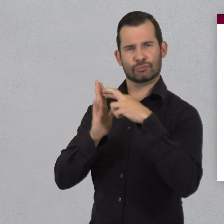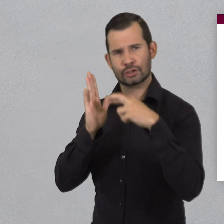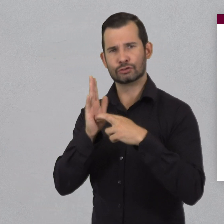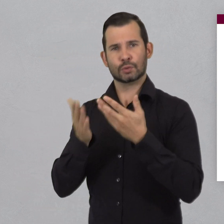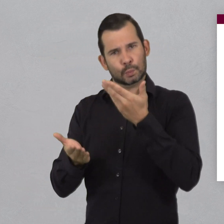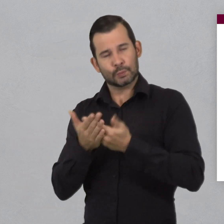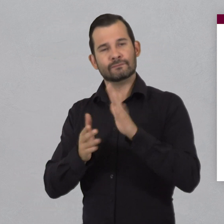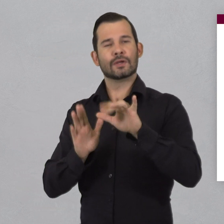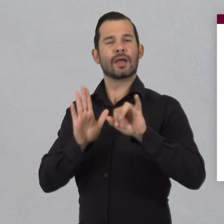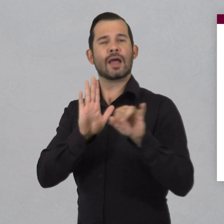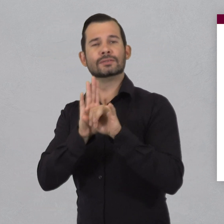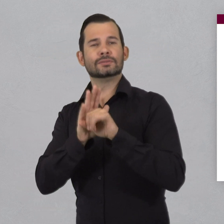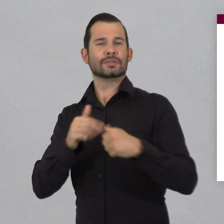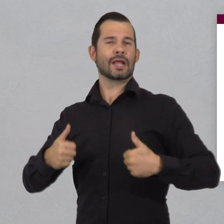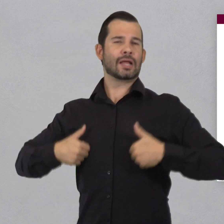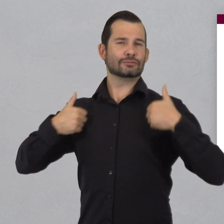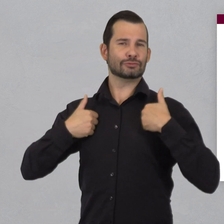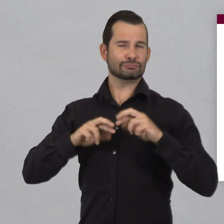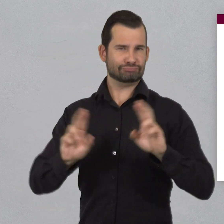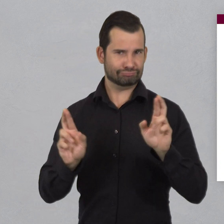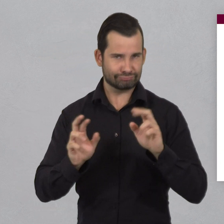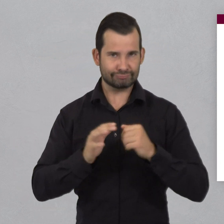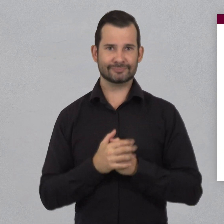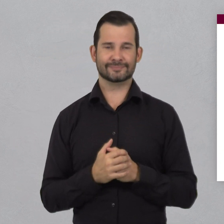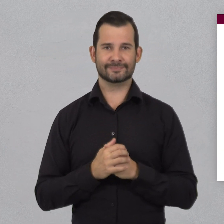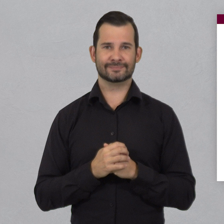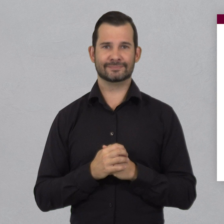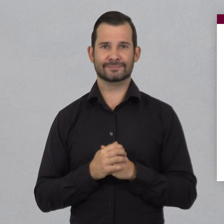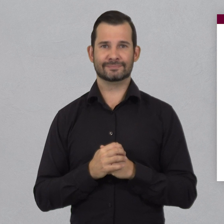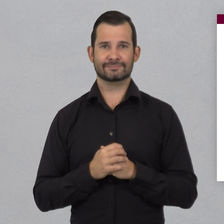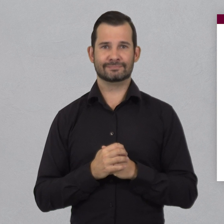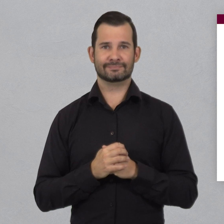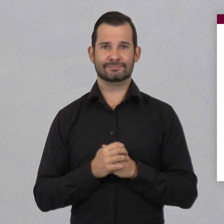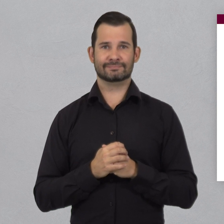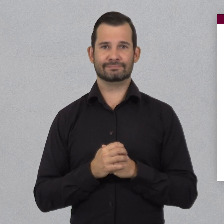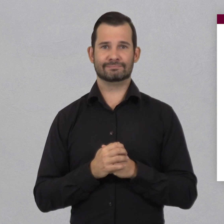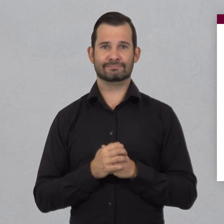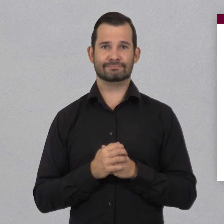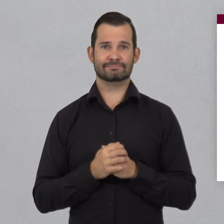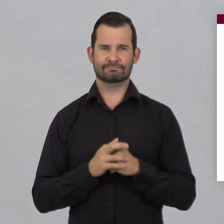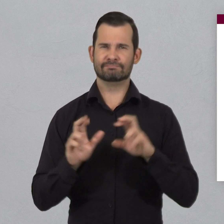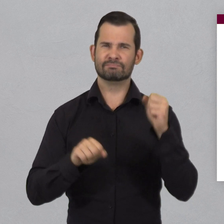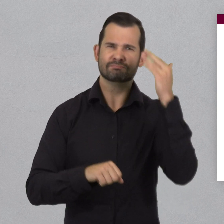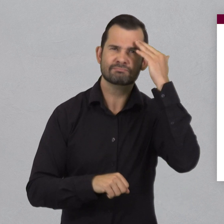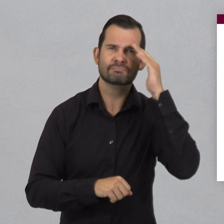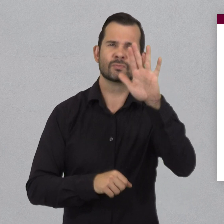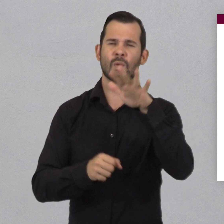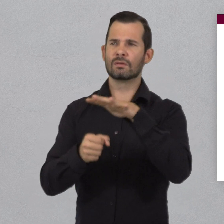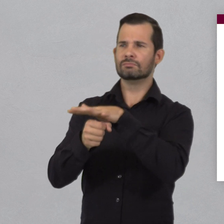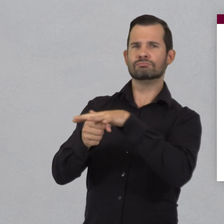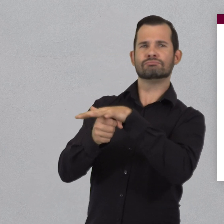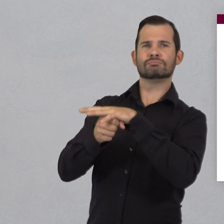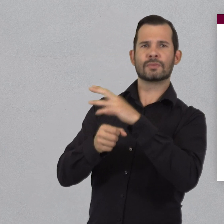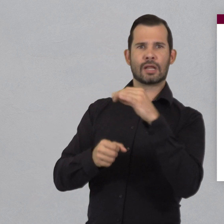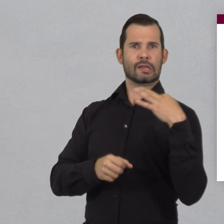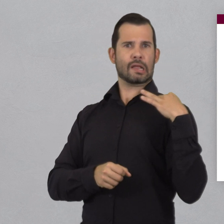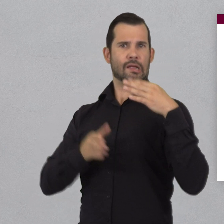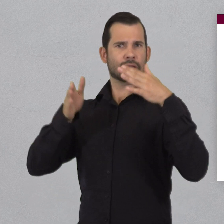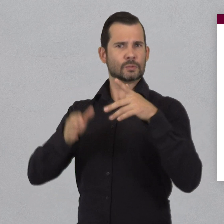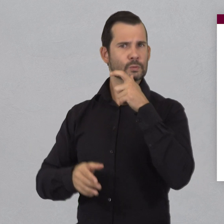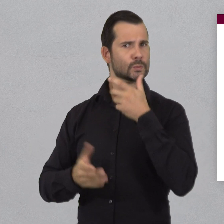be registered and prove your identity and address. Get to know your riding and the candidates.